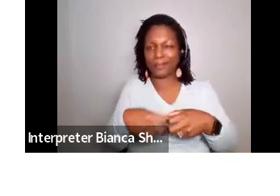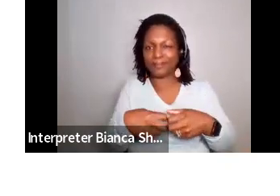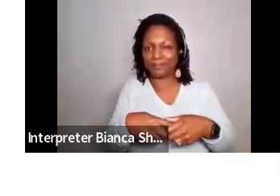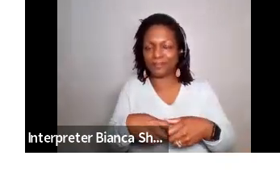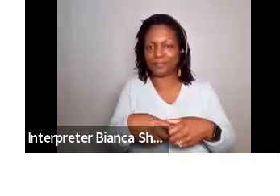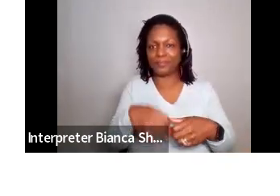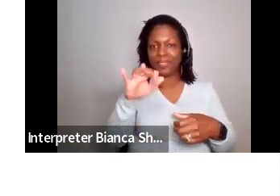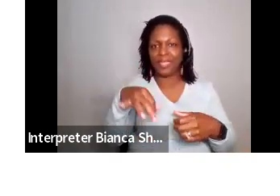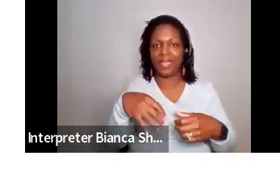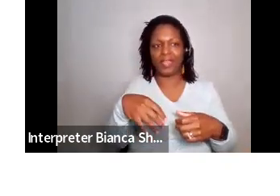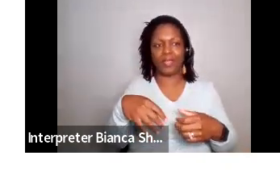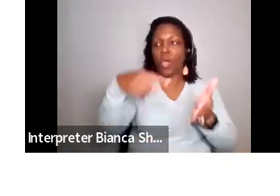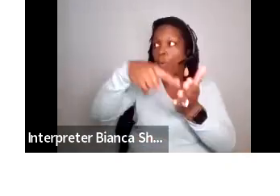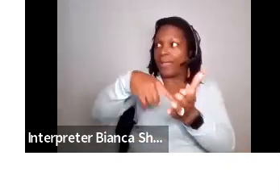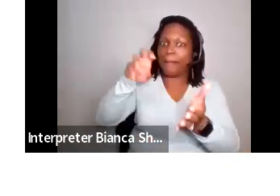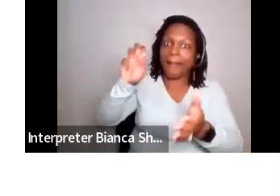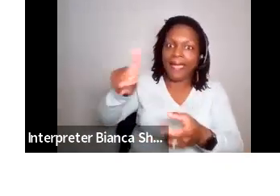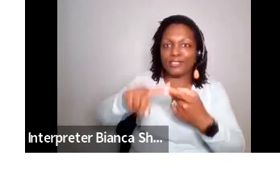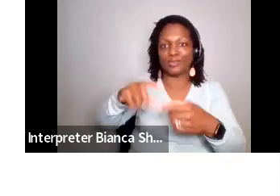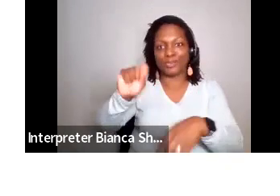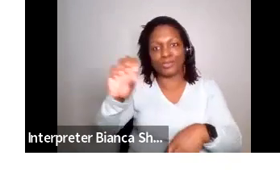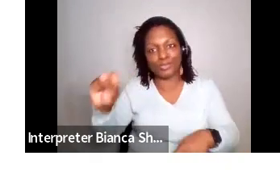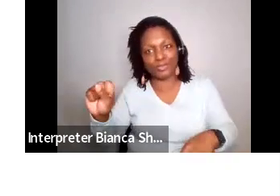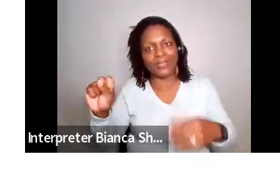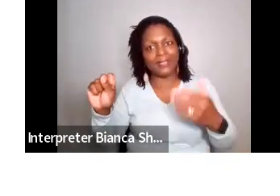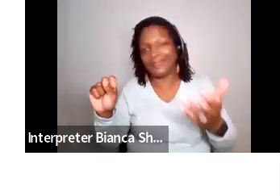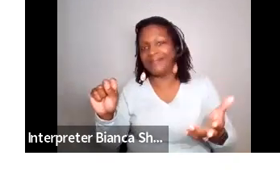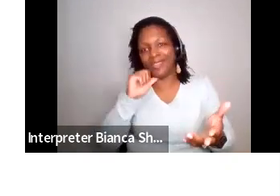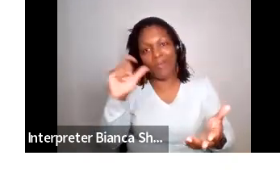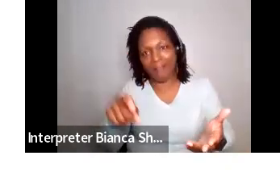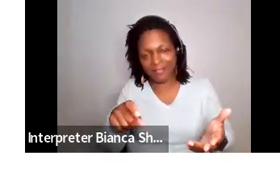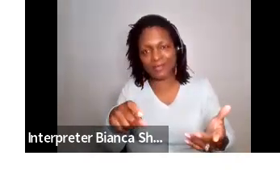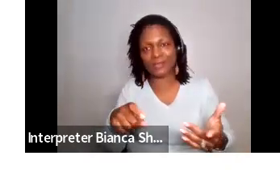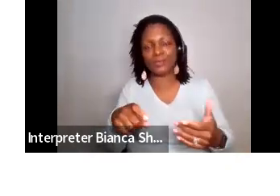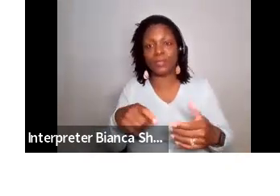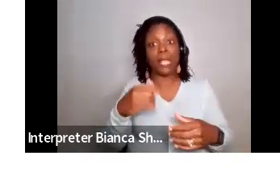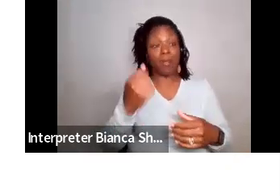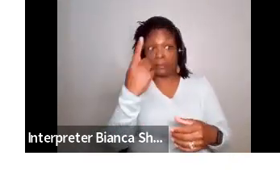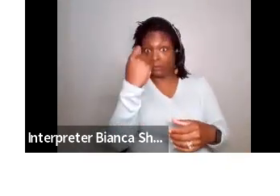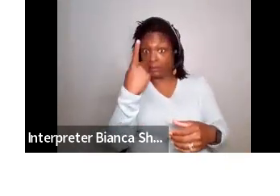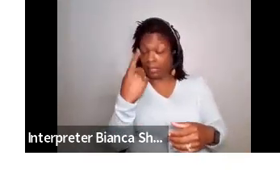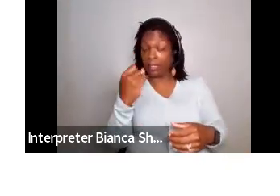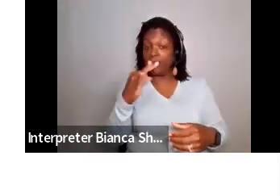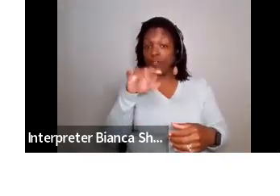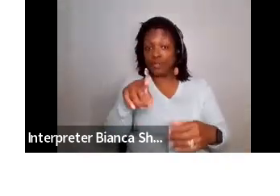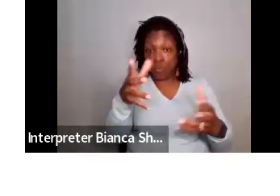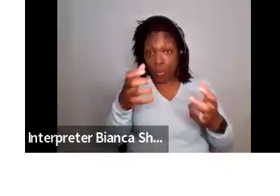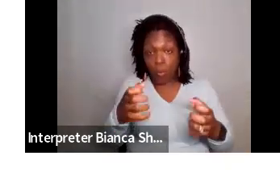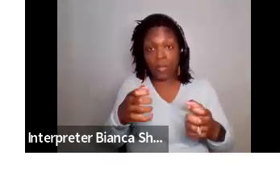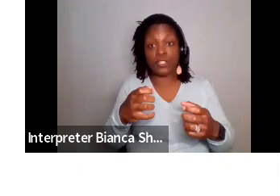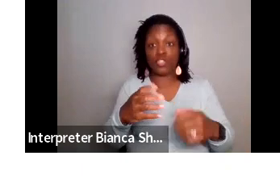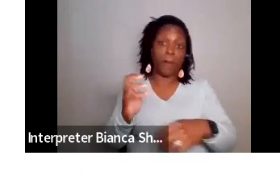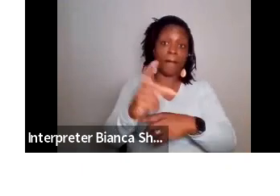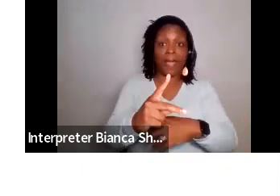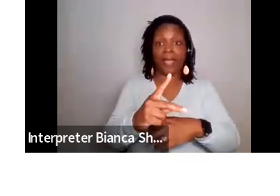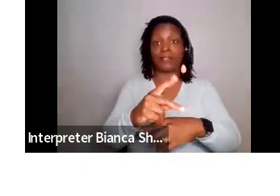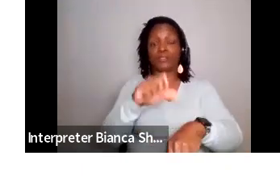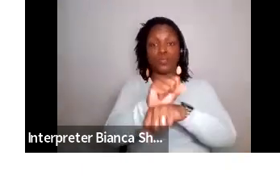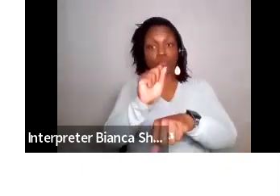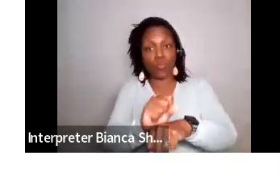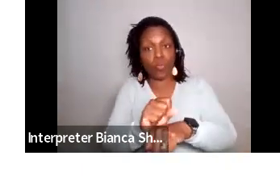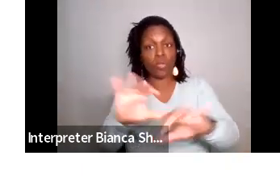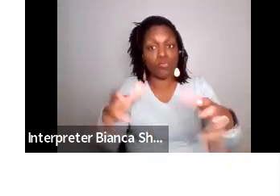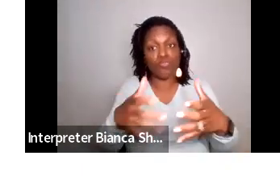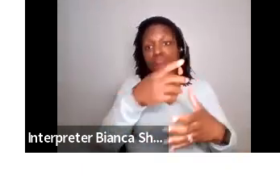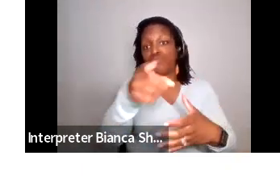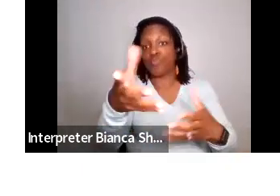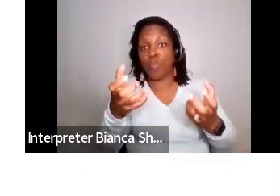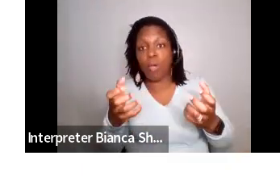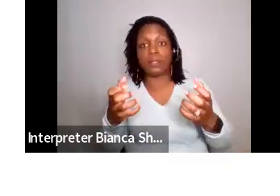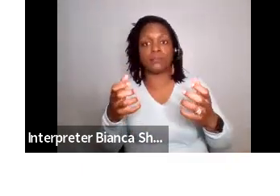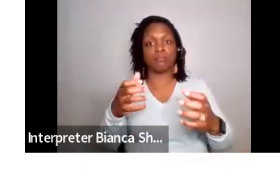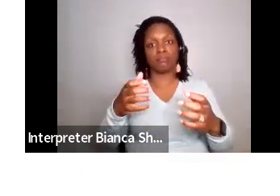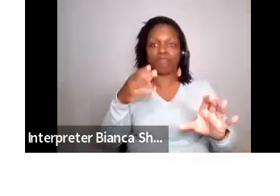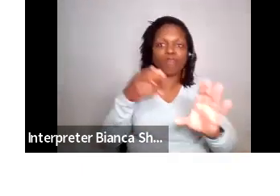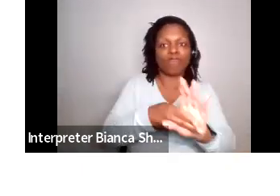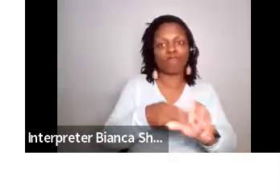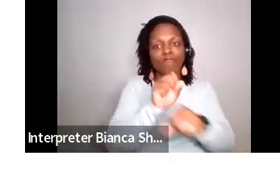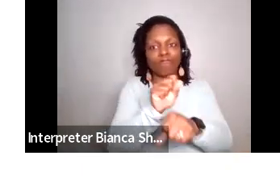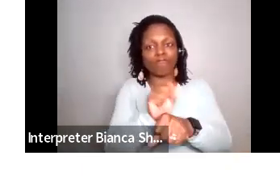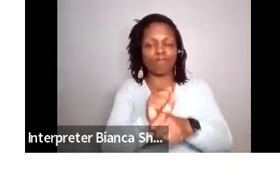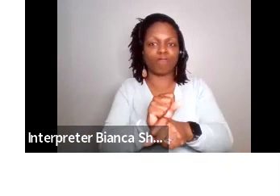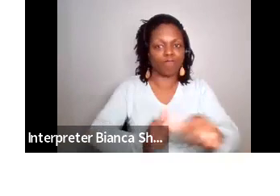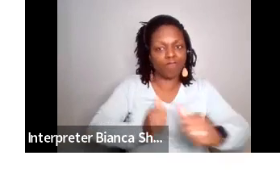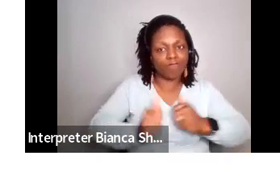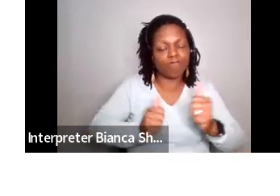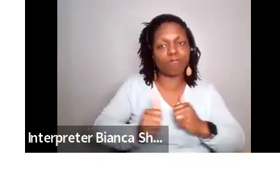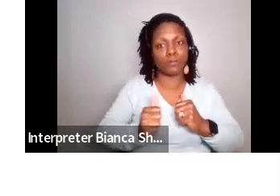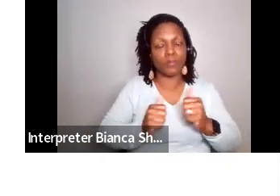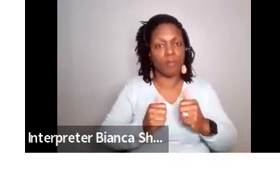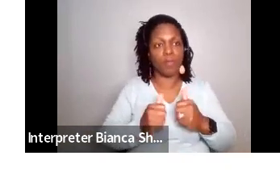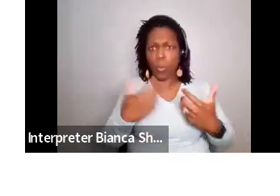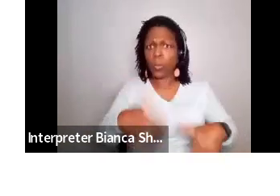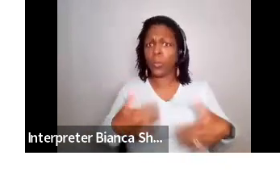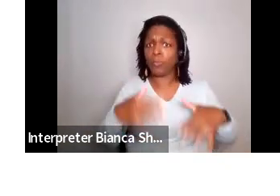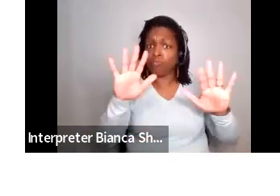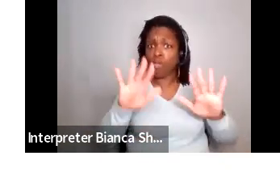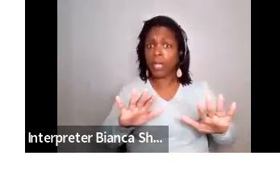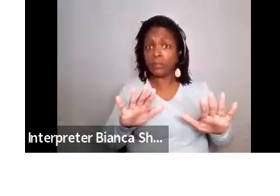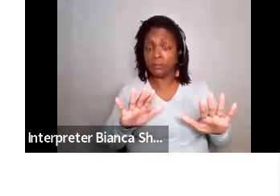You know. Now, if you wanna earn substantially, if you want to be able to get back into the workforce and earn near or at the level of income, you head prior to the onset of this building, that is, great that is that